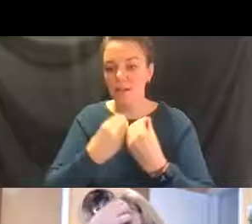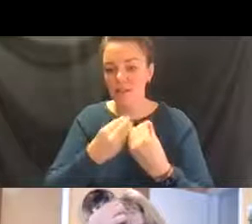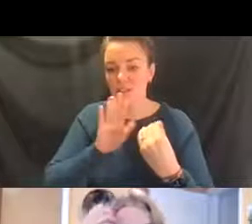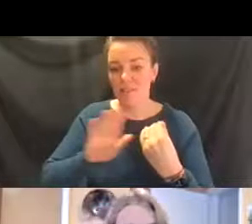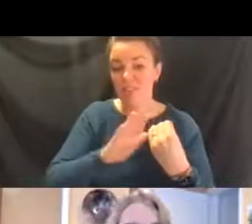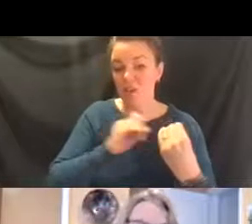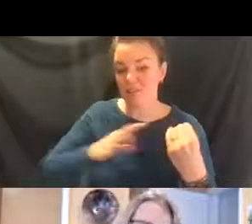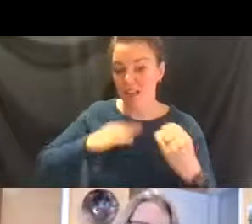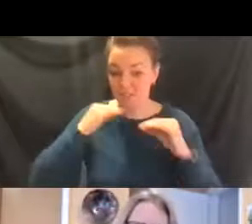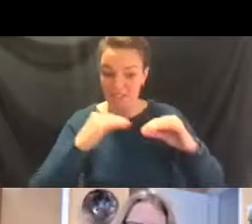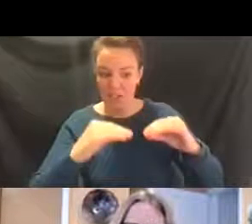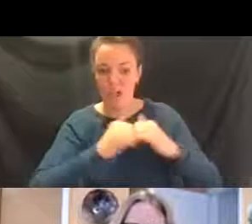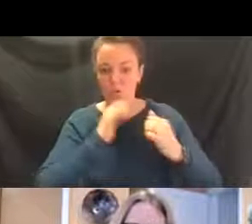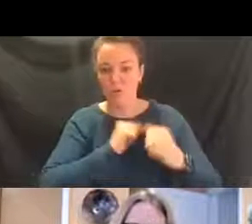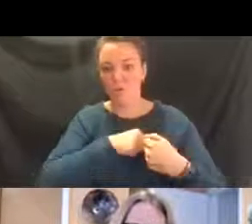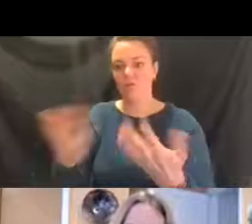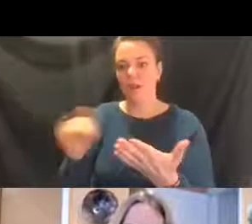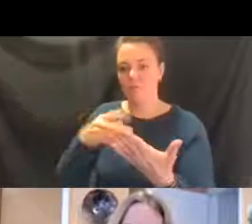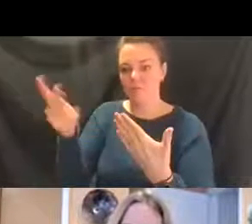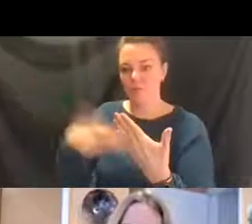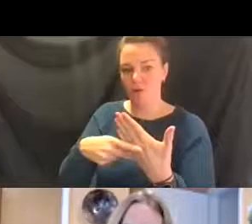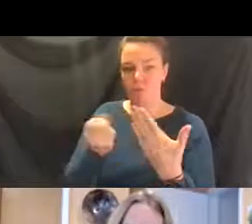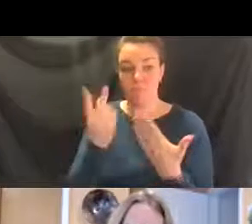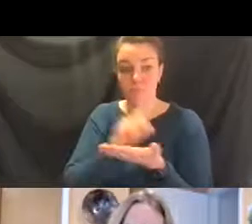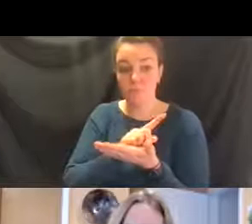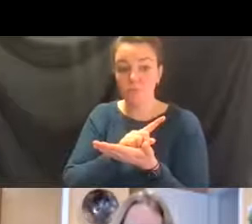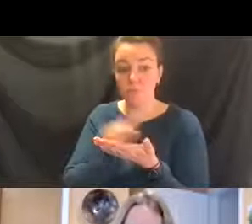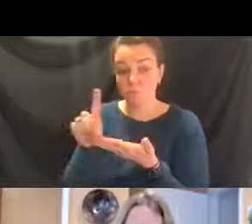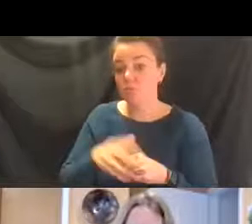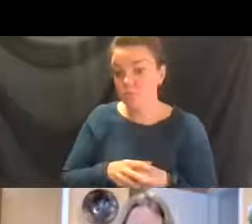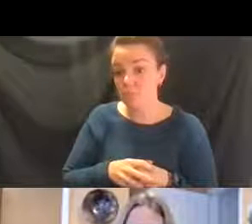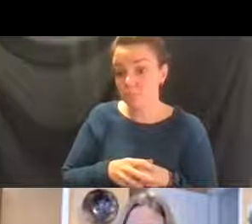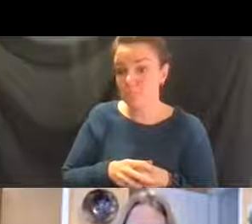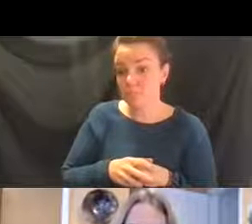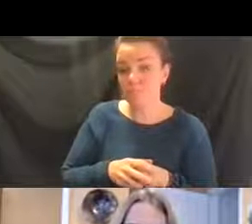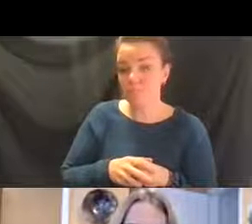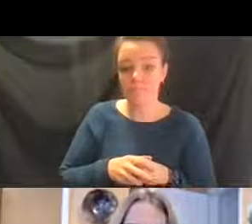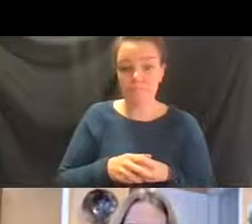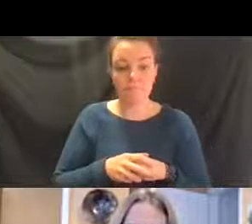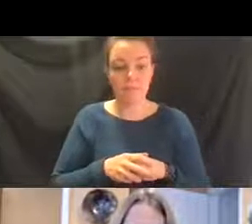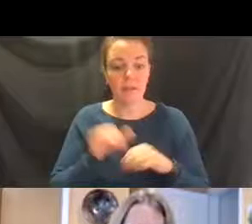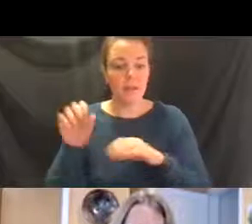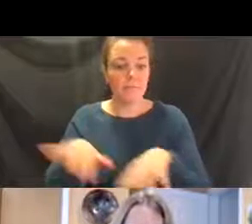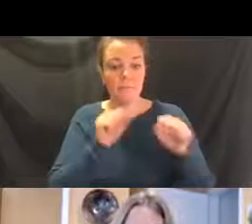Health Matters program in their settings where people live, work, learn, and play.